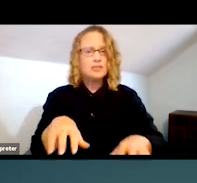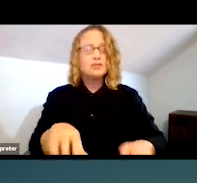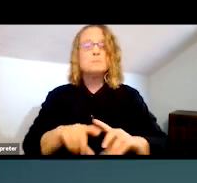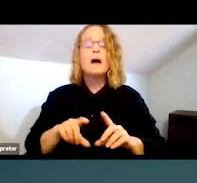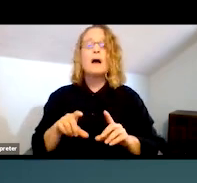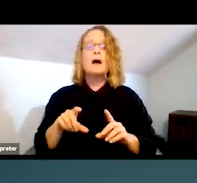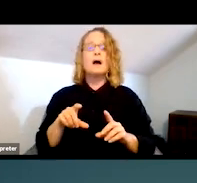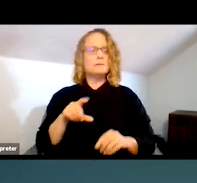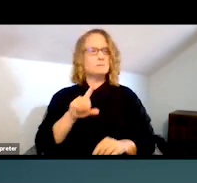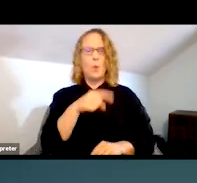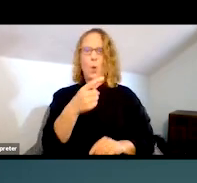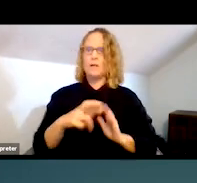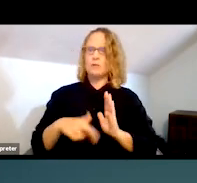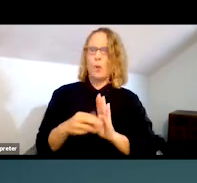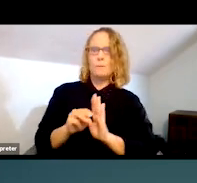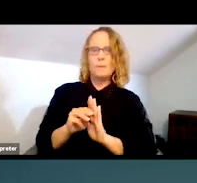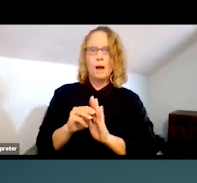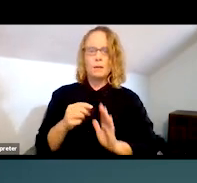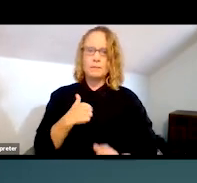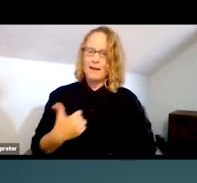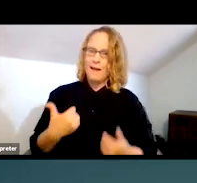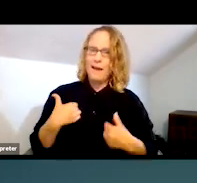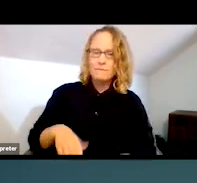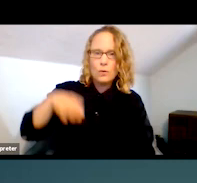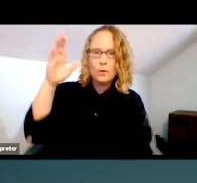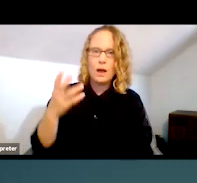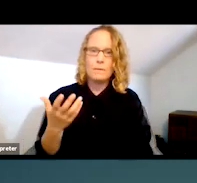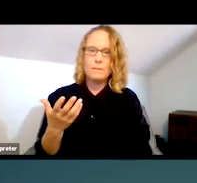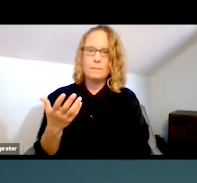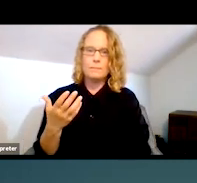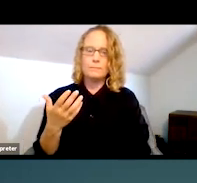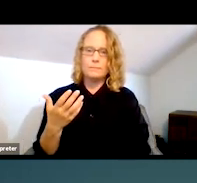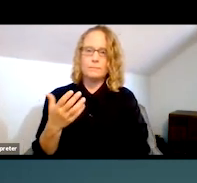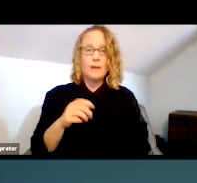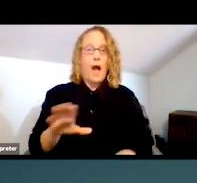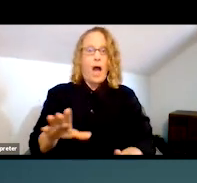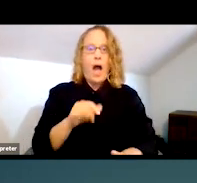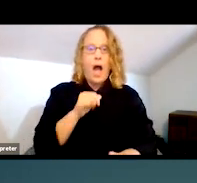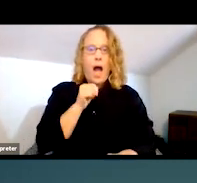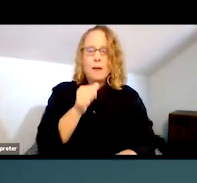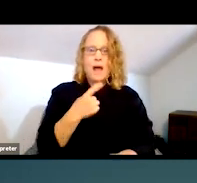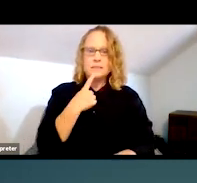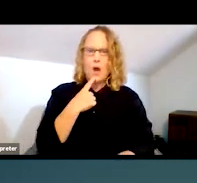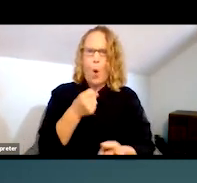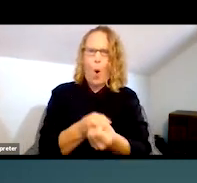And as an eight or nine-year old, fortunately, these individuals, which were largely very violent